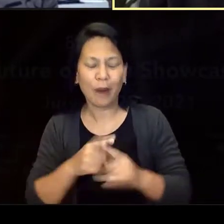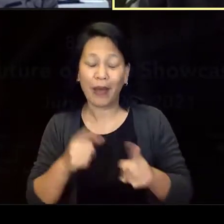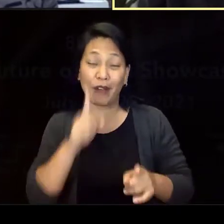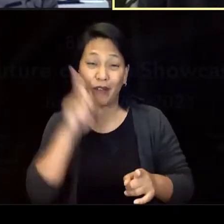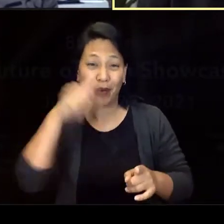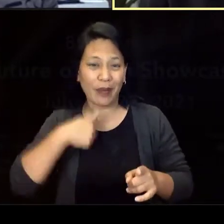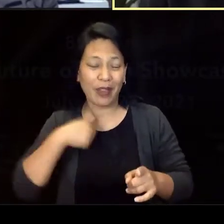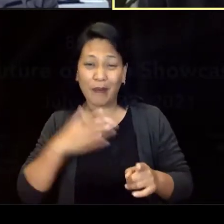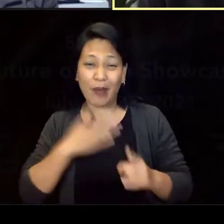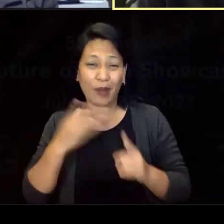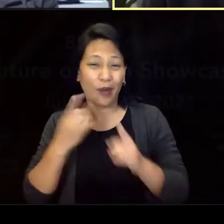So we'll go with that.